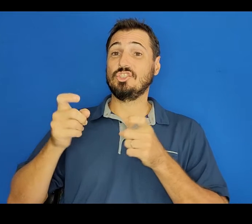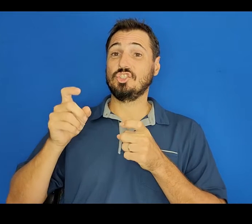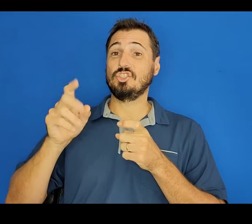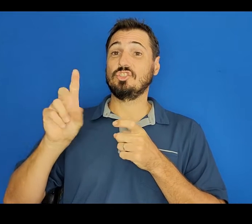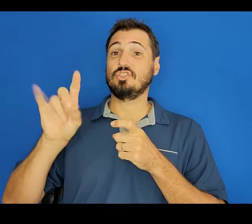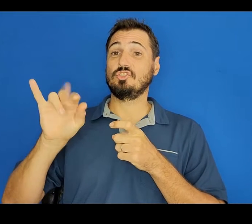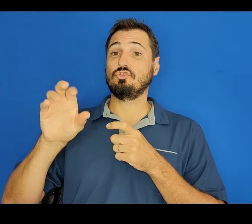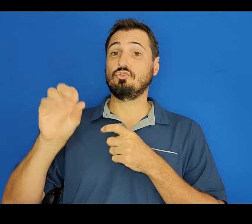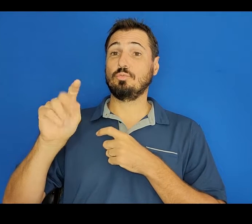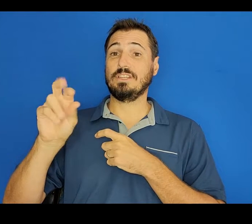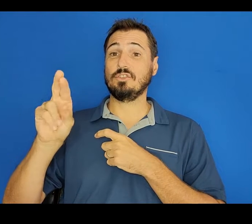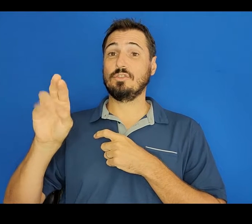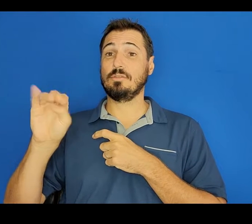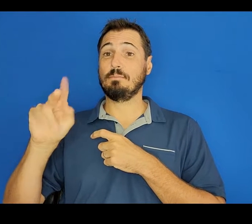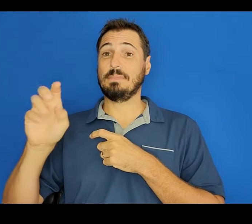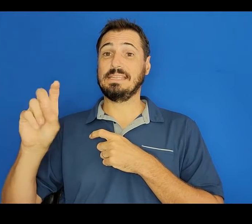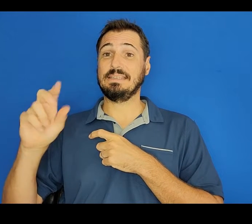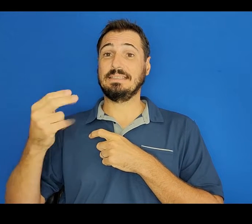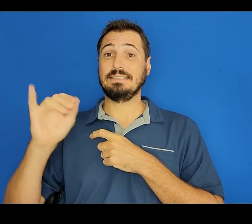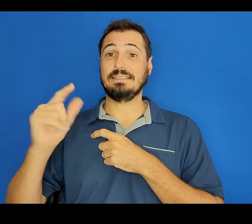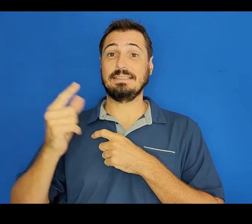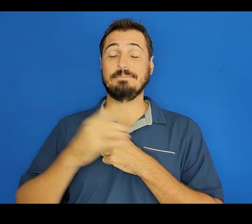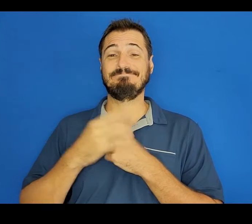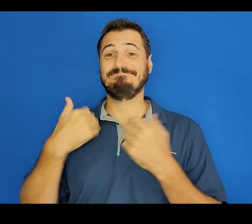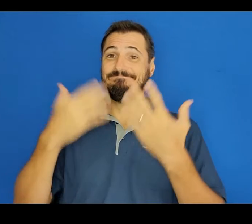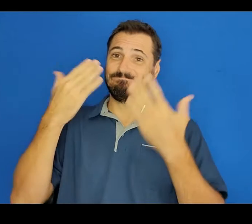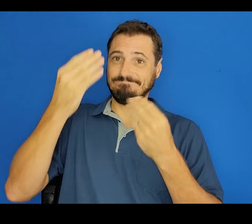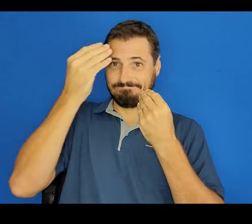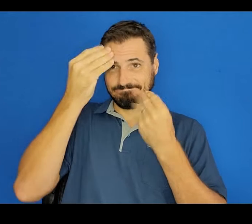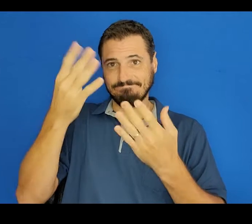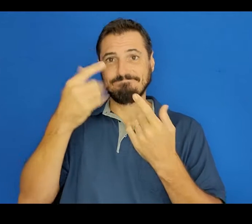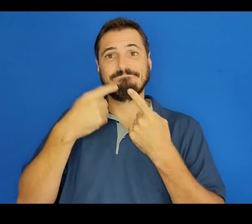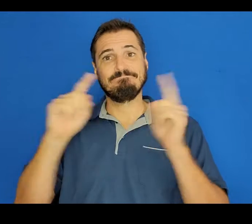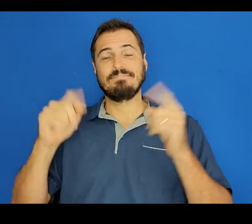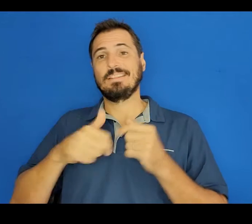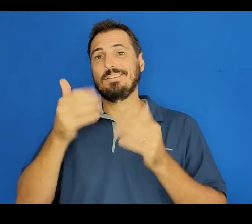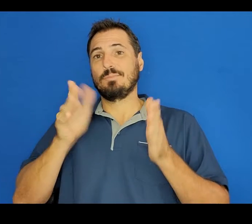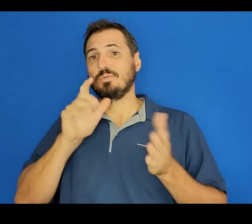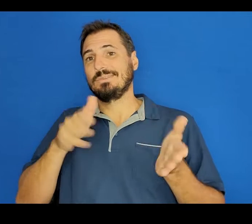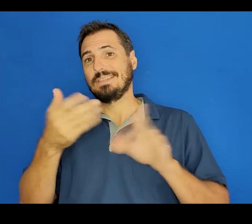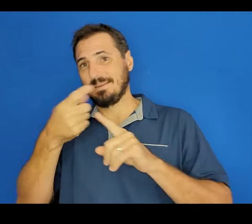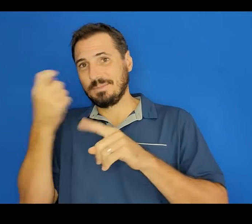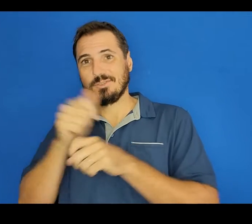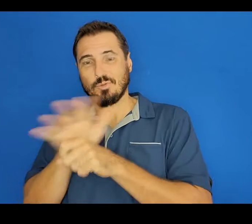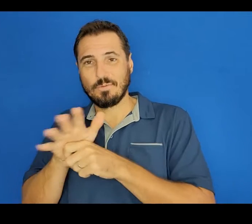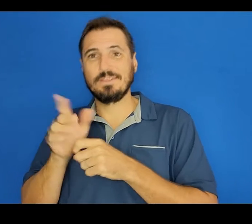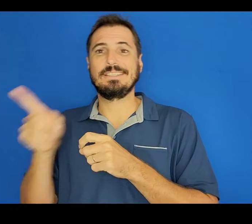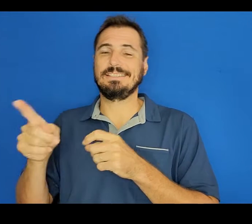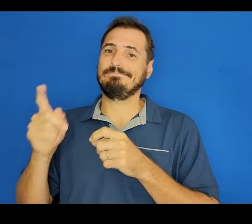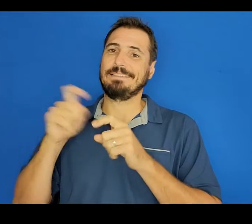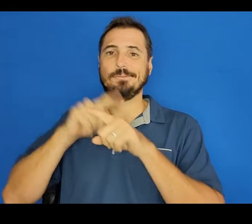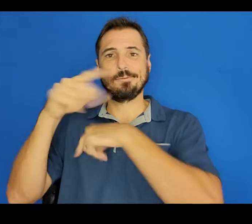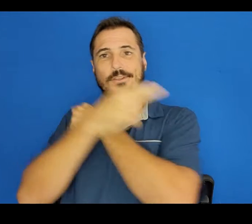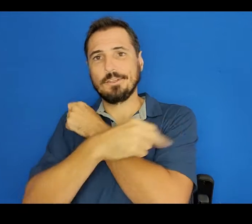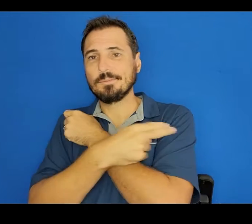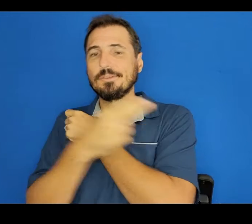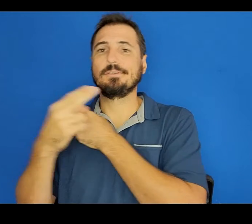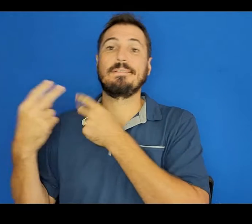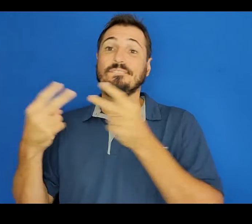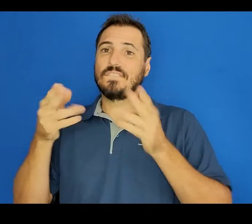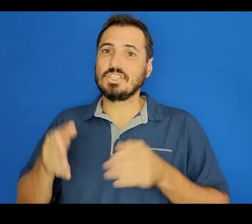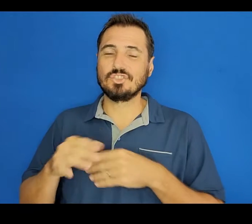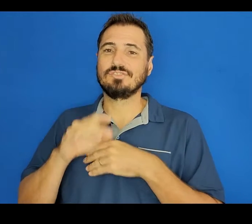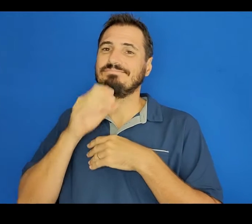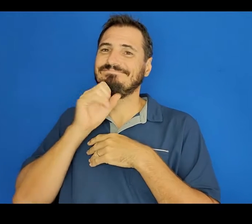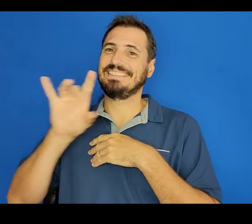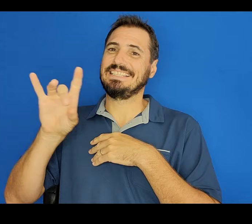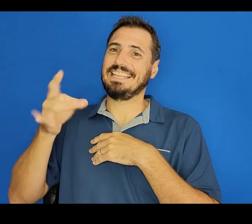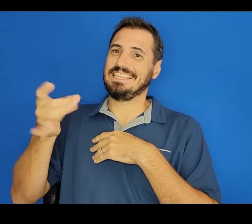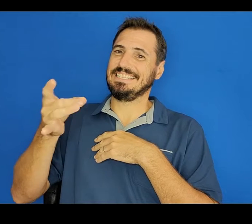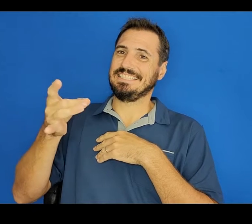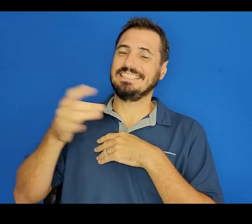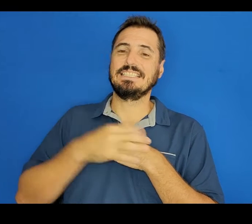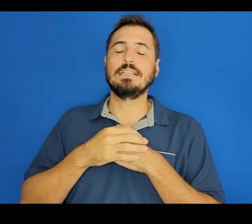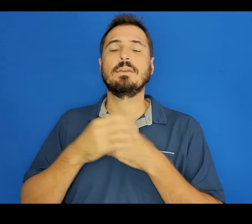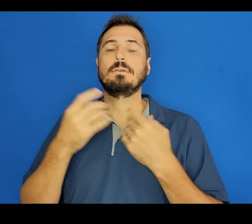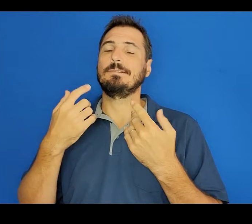We are sad to report another death from COVID-19 today. The individual was a hospitalized visitor in his 80’s. Our condolences go out to his ohana from all of us on Kauai